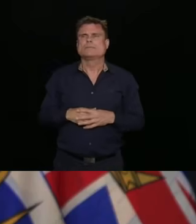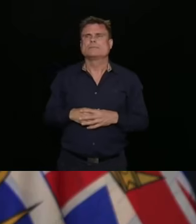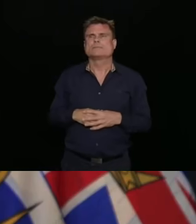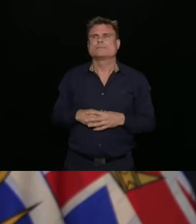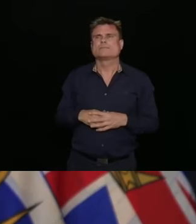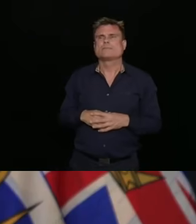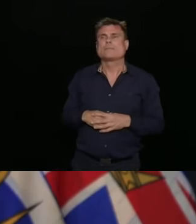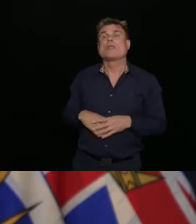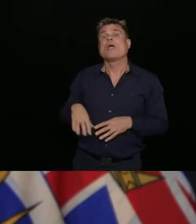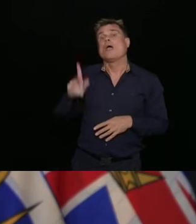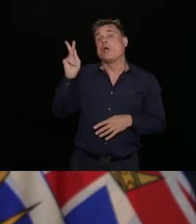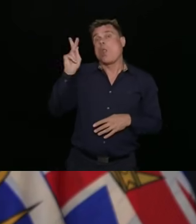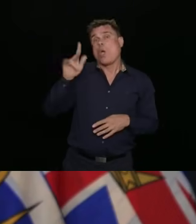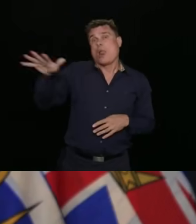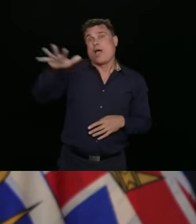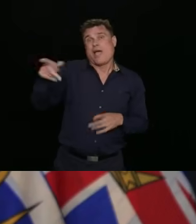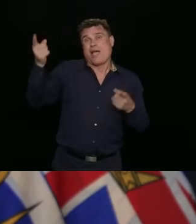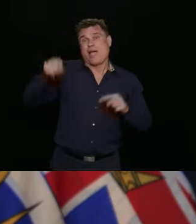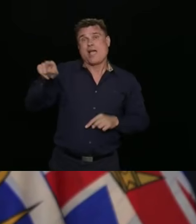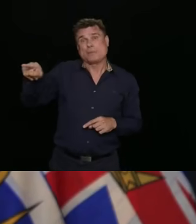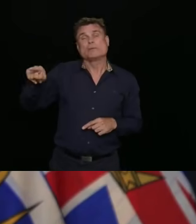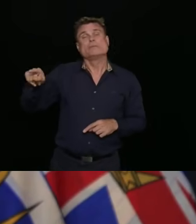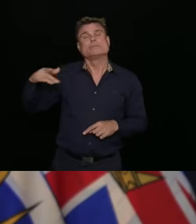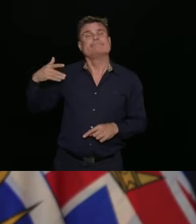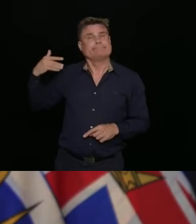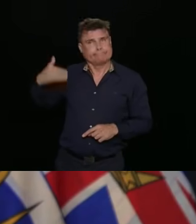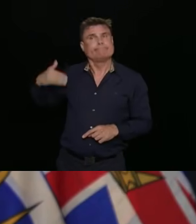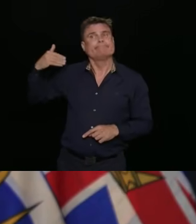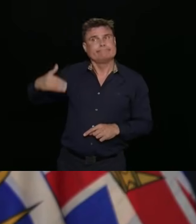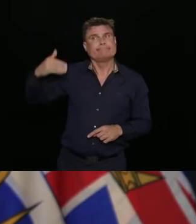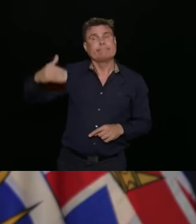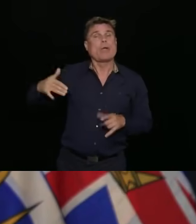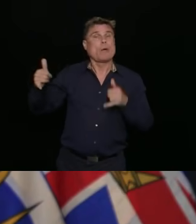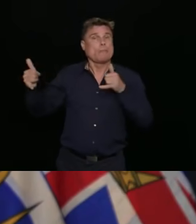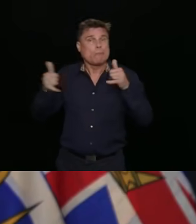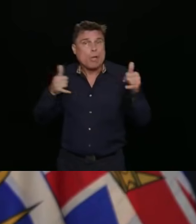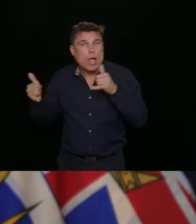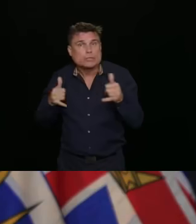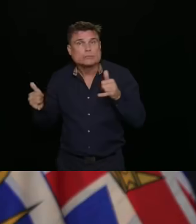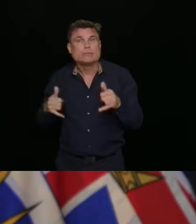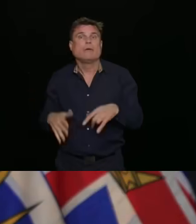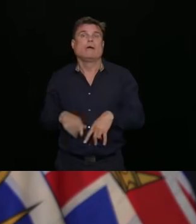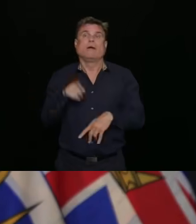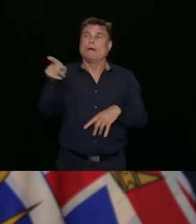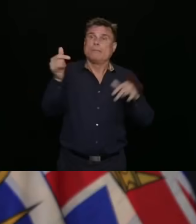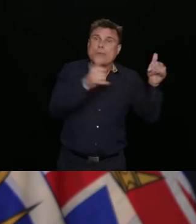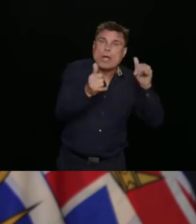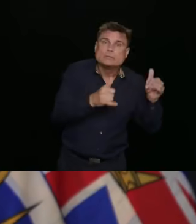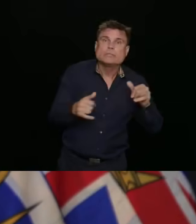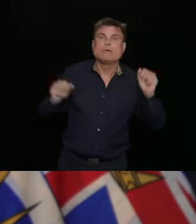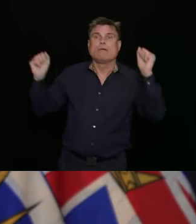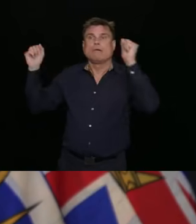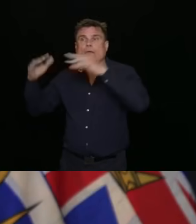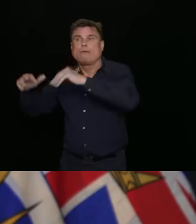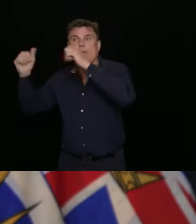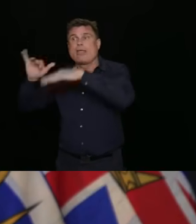restaurant, because that is our contract with each other to keep each other safe. It sounds like the right thing happened, that